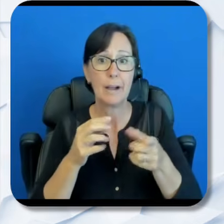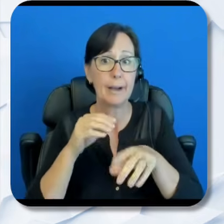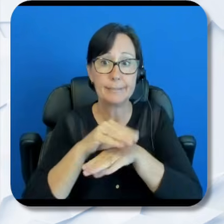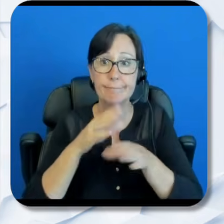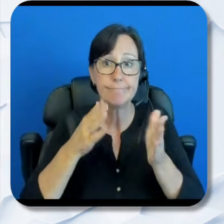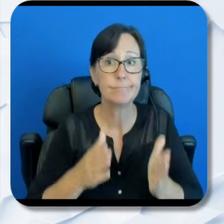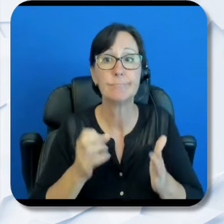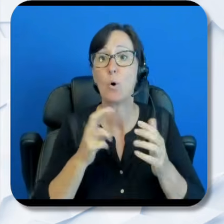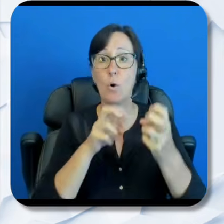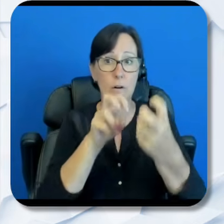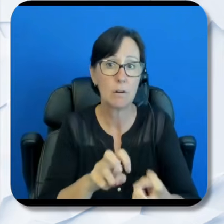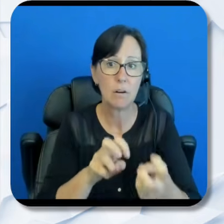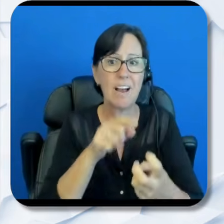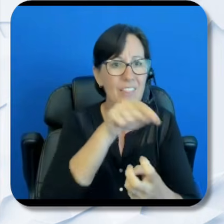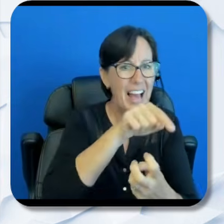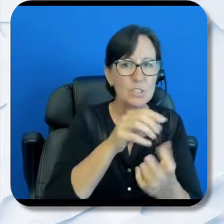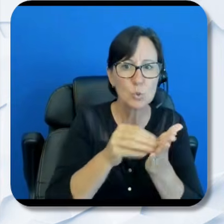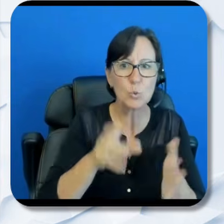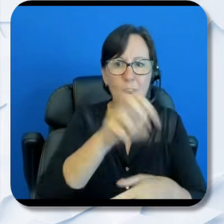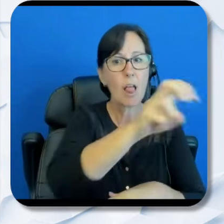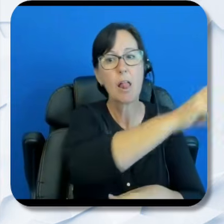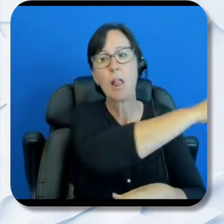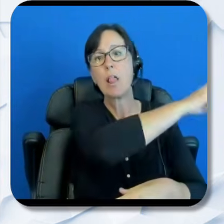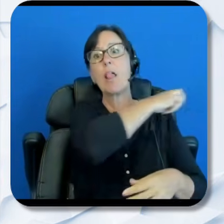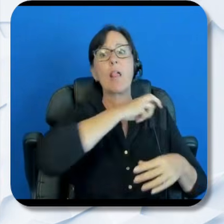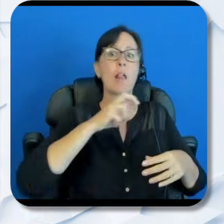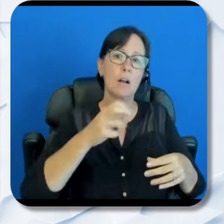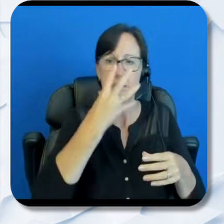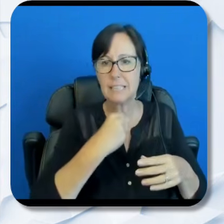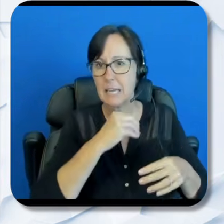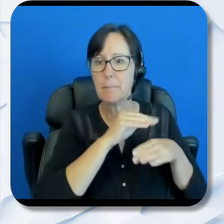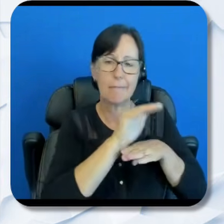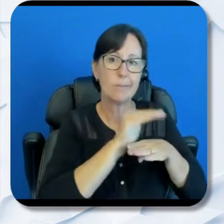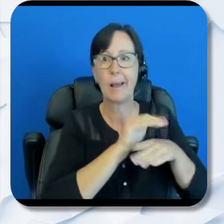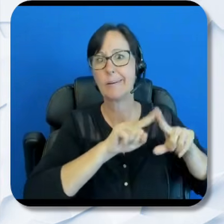maybe bouncing from couch to couch, or maybe even when that,